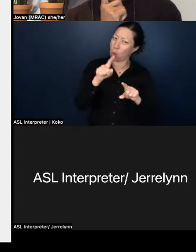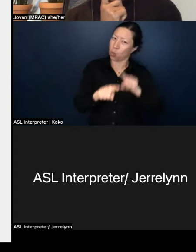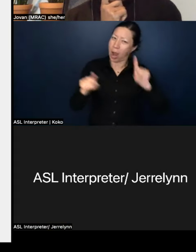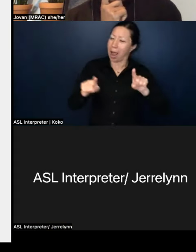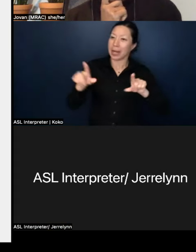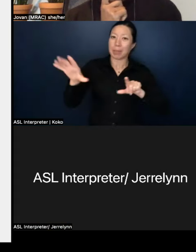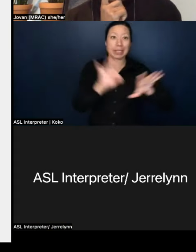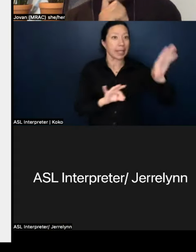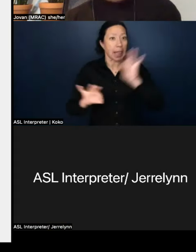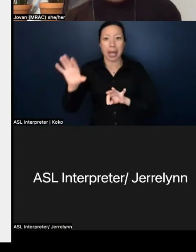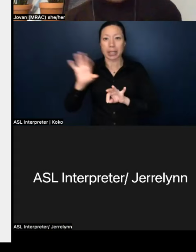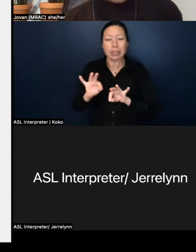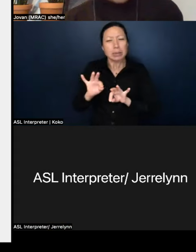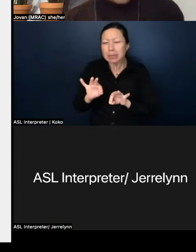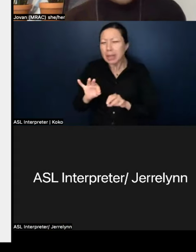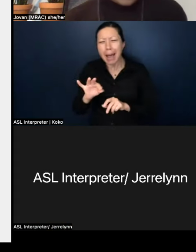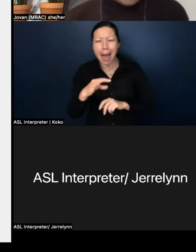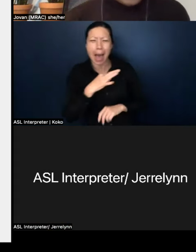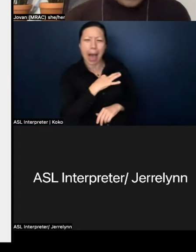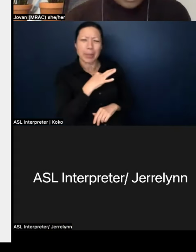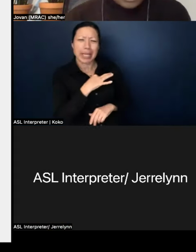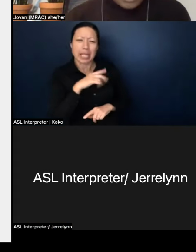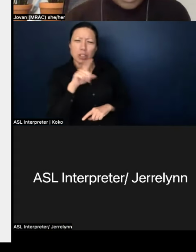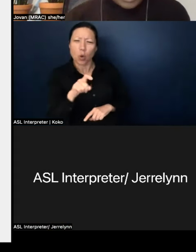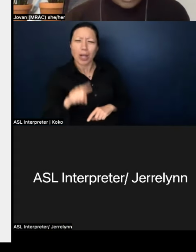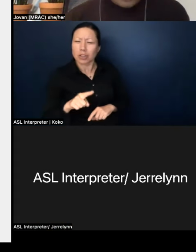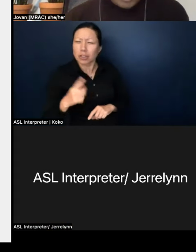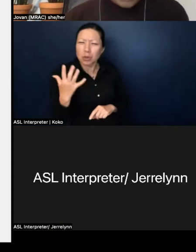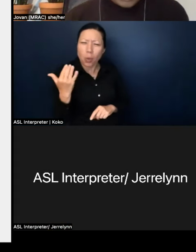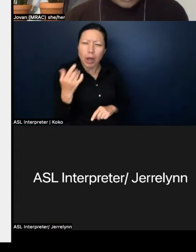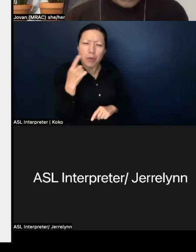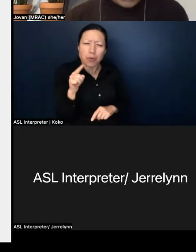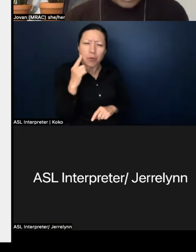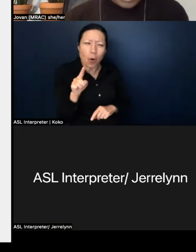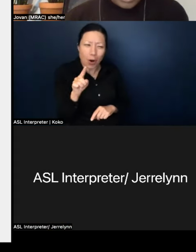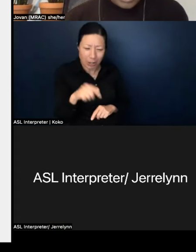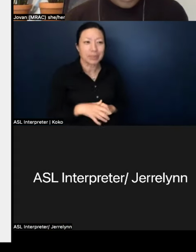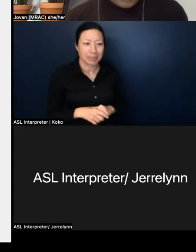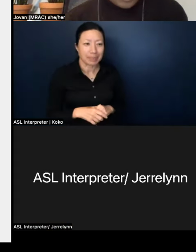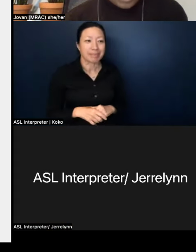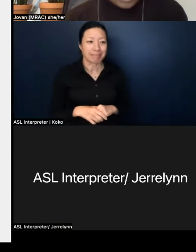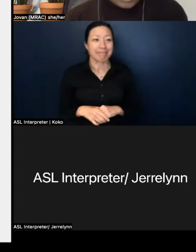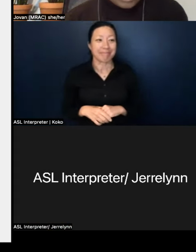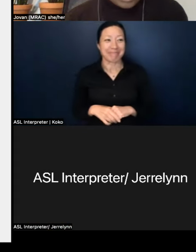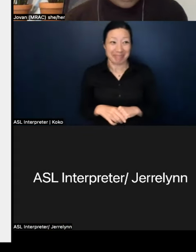questions will be used for? Sure, so let me just go back to that slide for us.